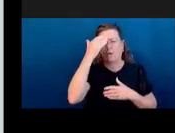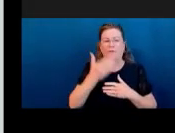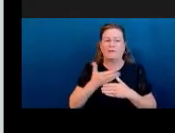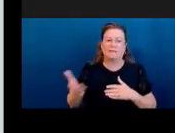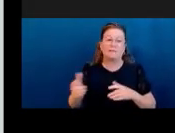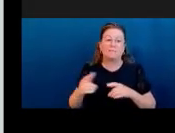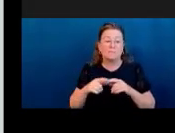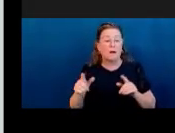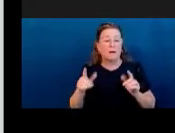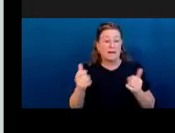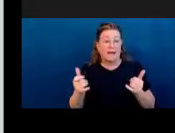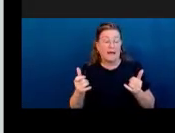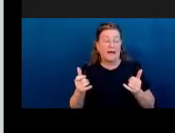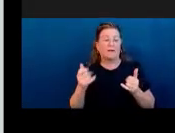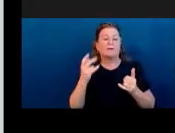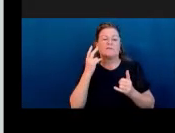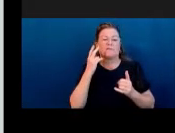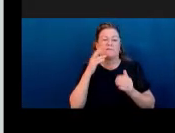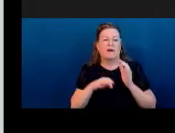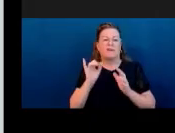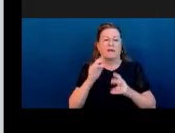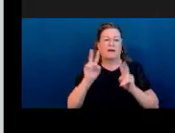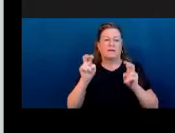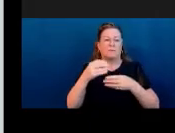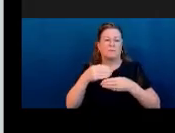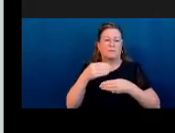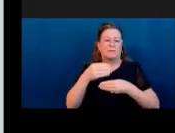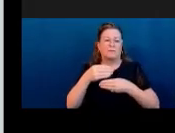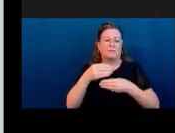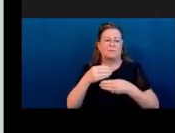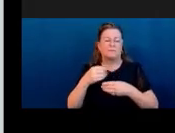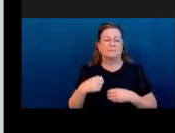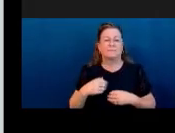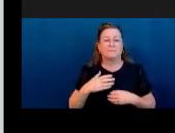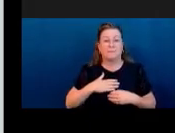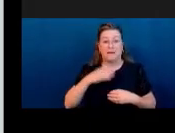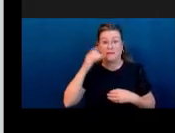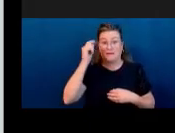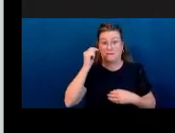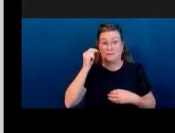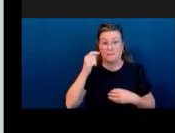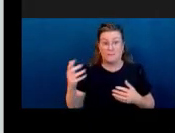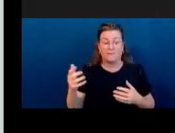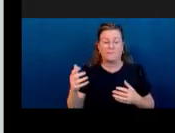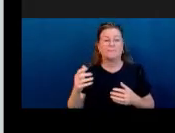find some windows in my theory for this is that at six months,